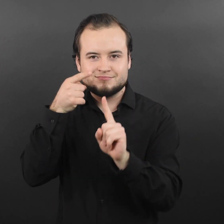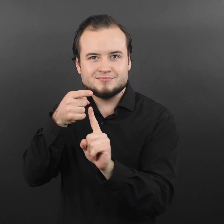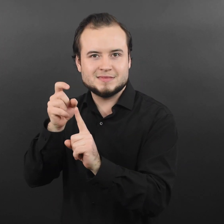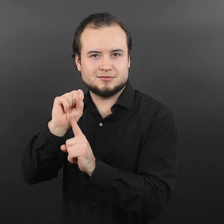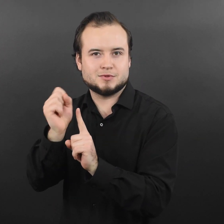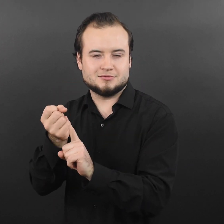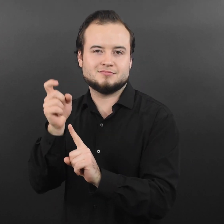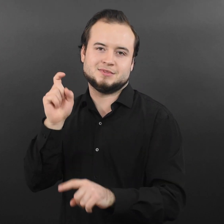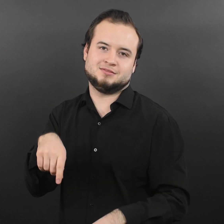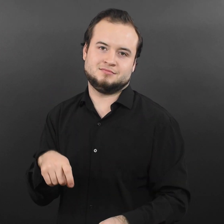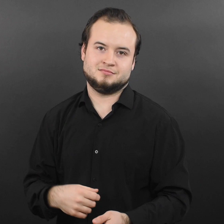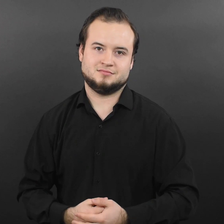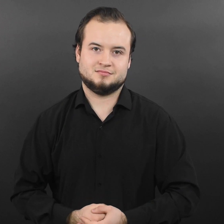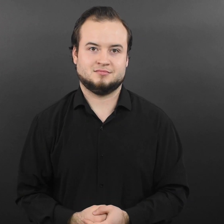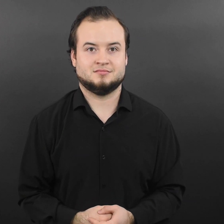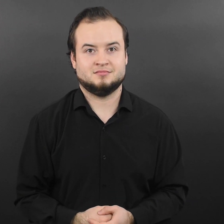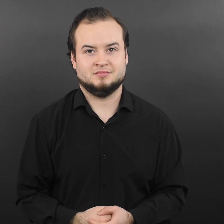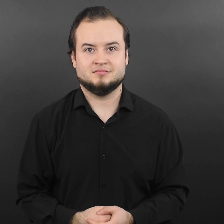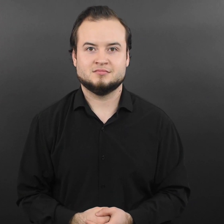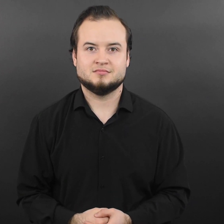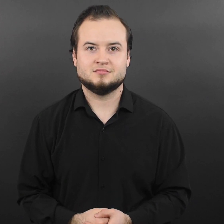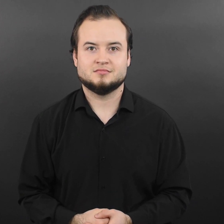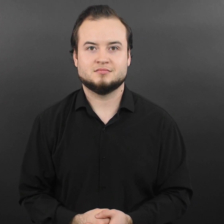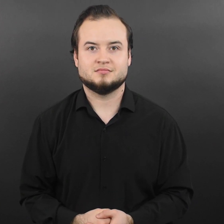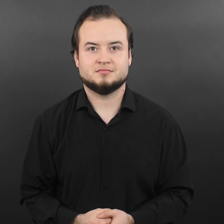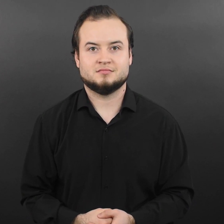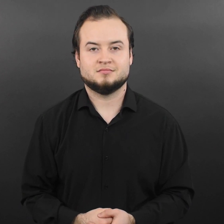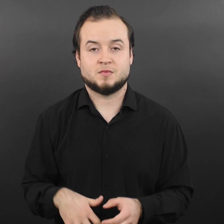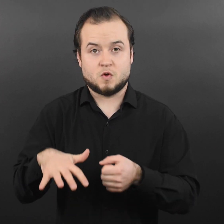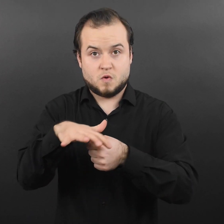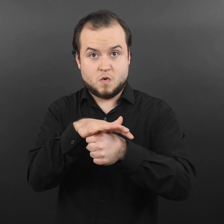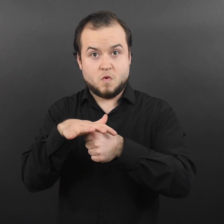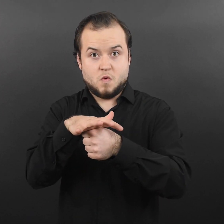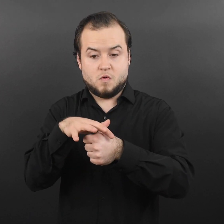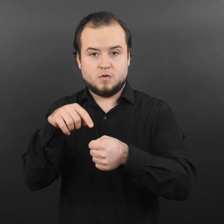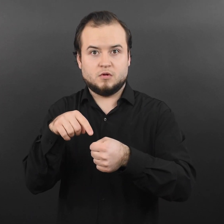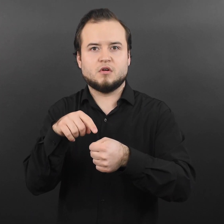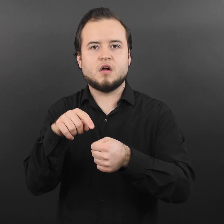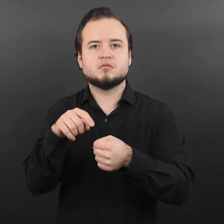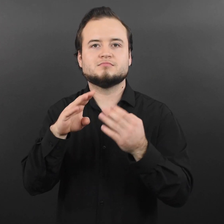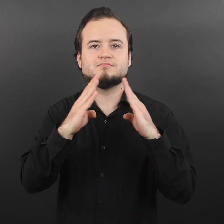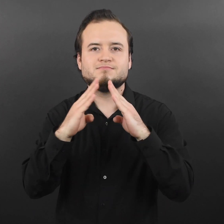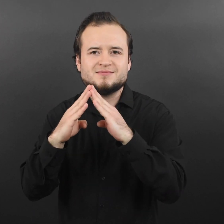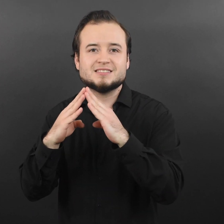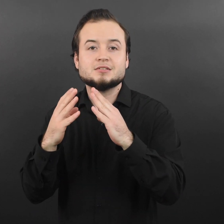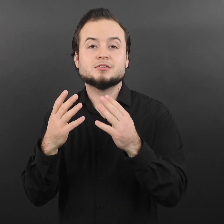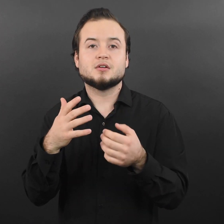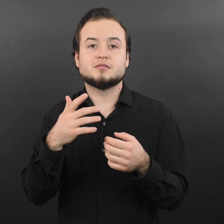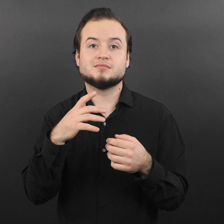facemasks in certain situations. • Local authorities (such as a city,